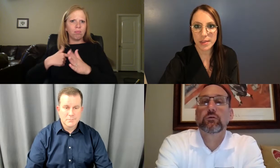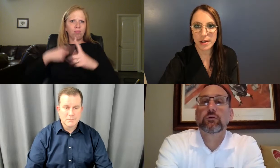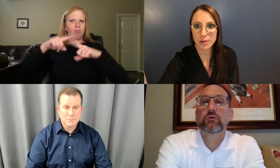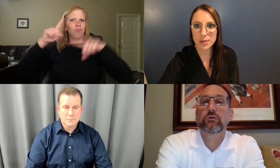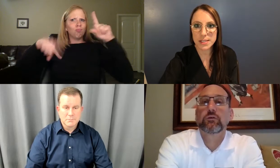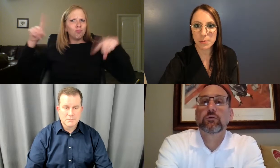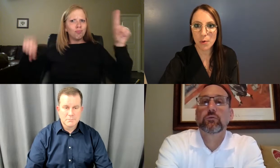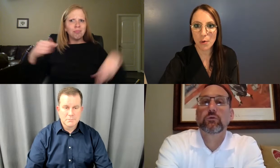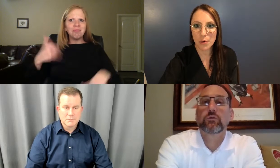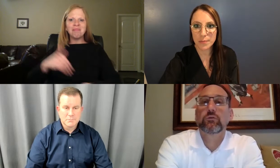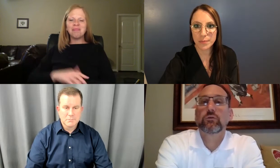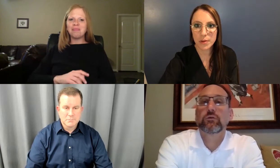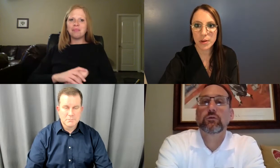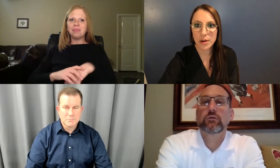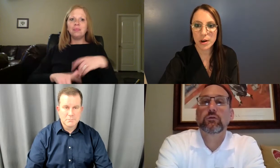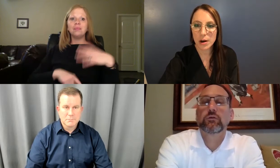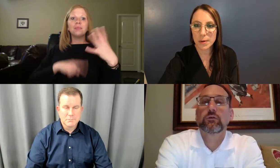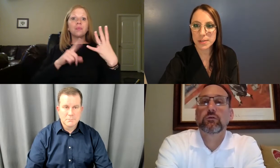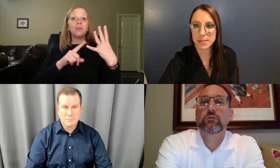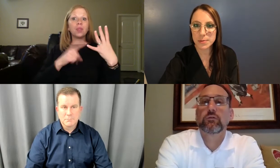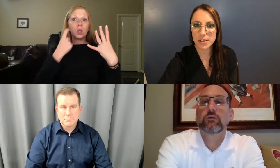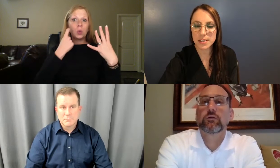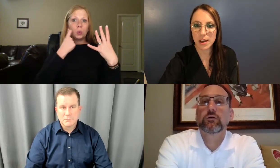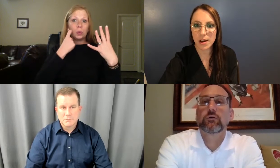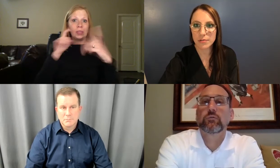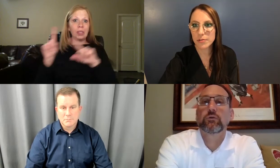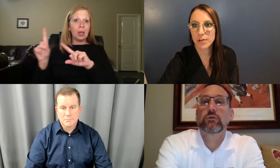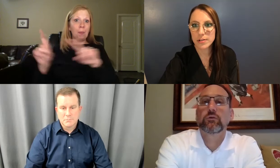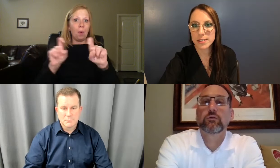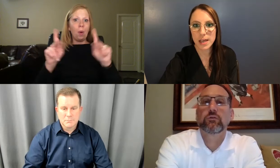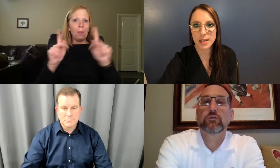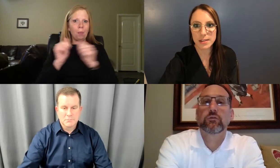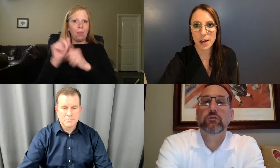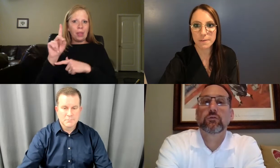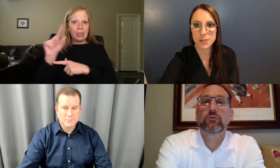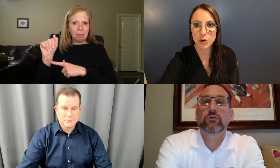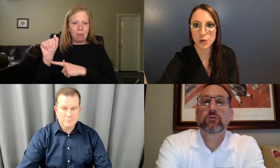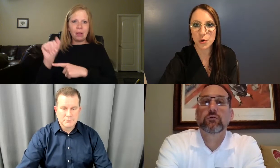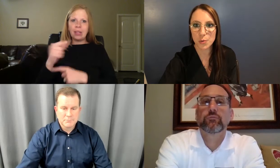And then in a recent poll, people with disabilities have said the toughest hurdle